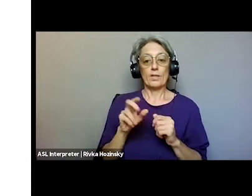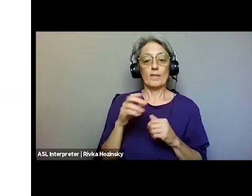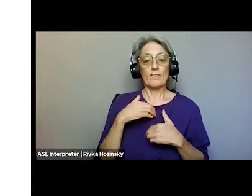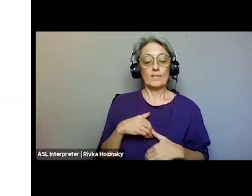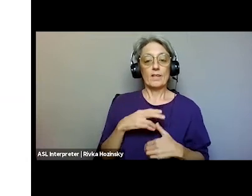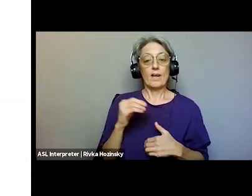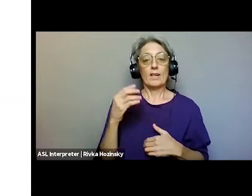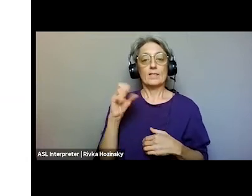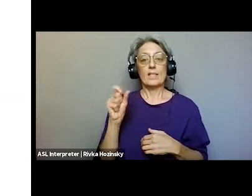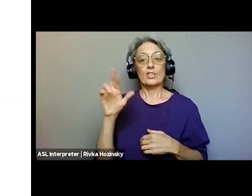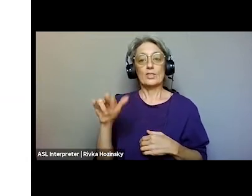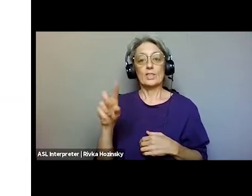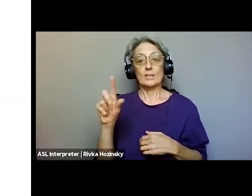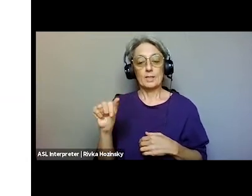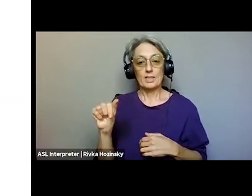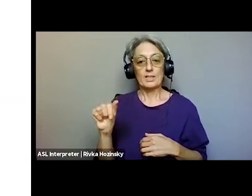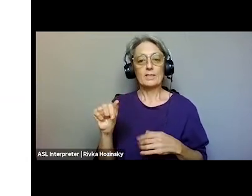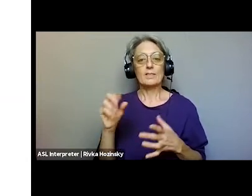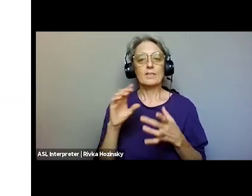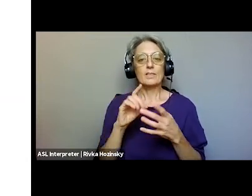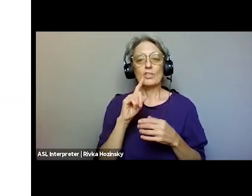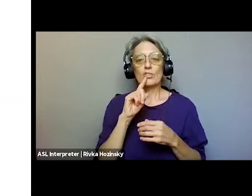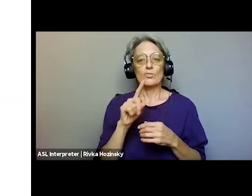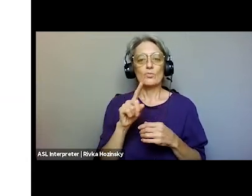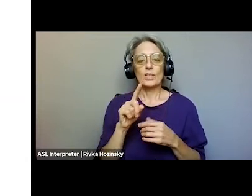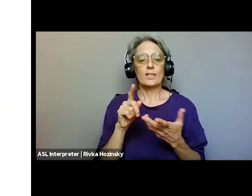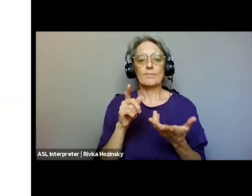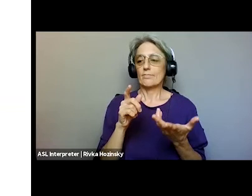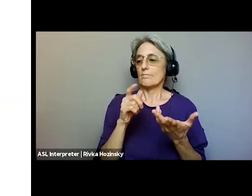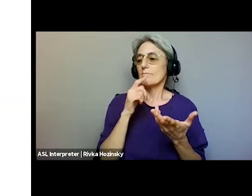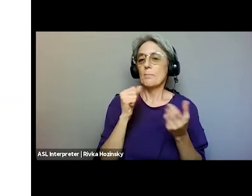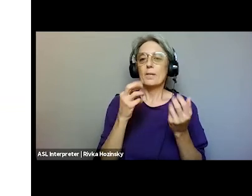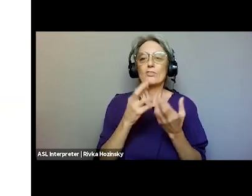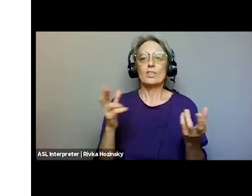disabilities in terms of a real lack of adaptable resources which added considerable mental health